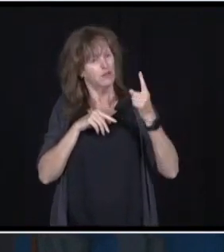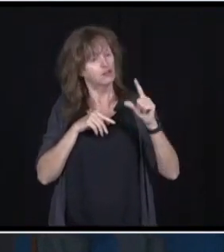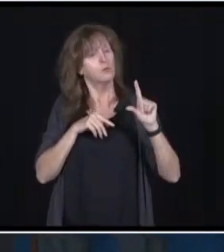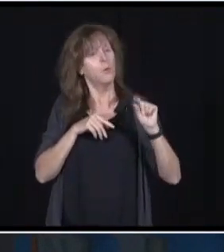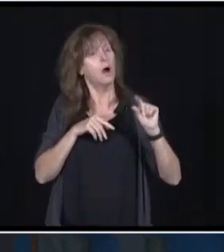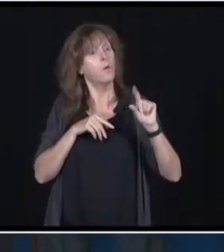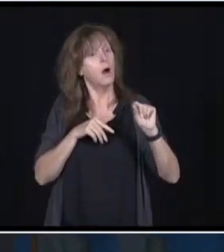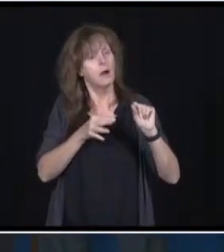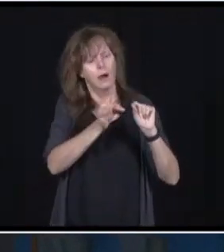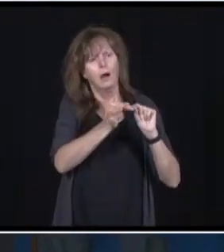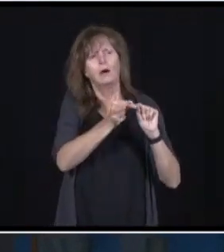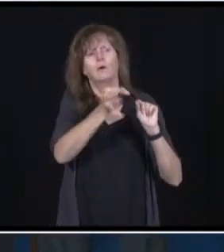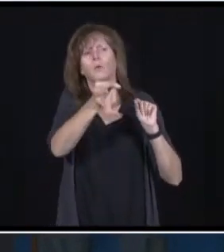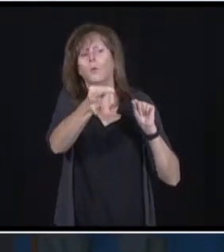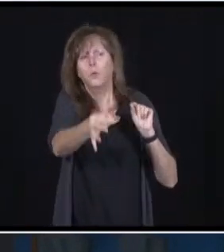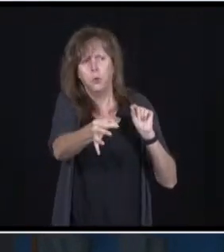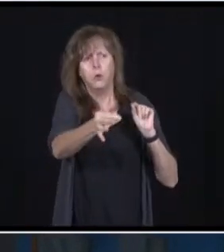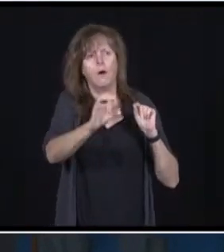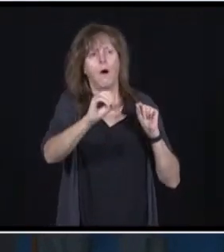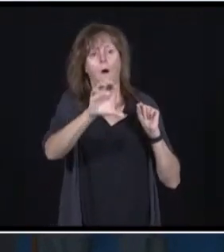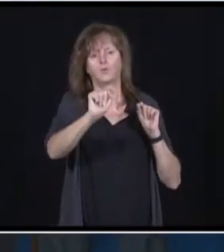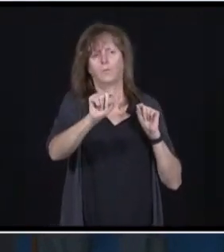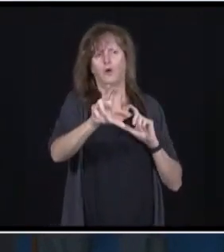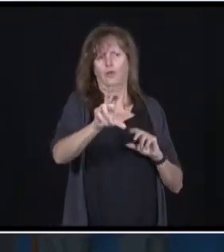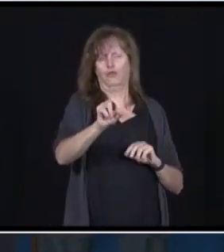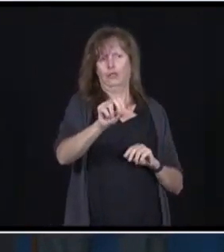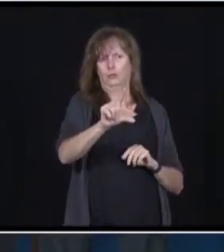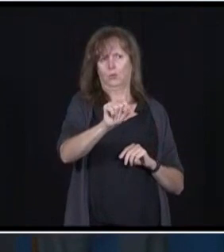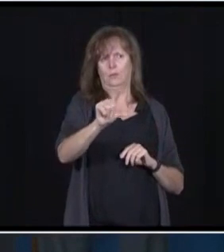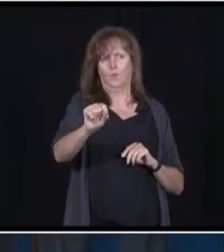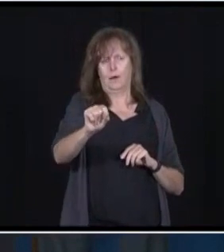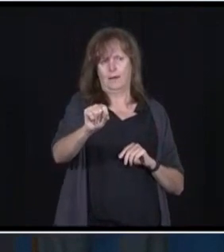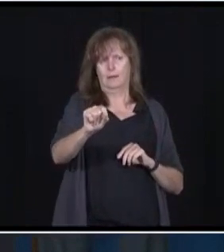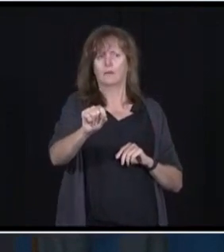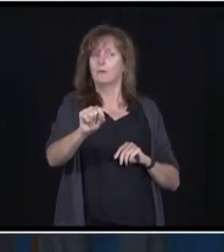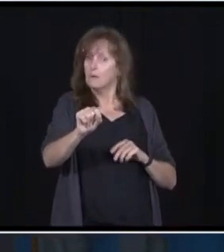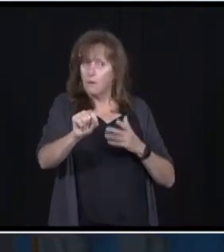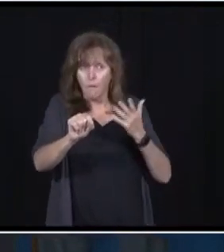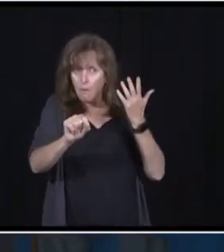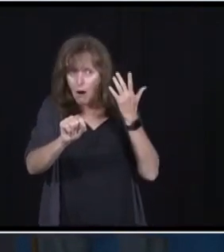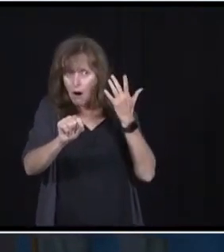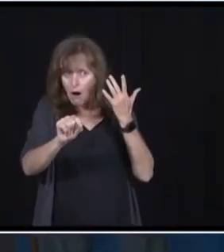As far as October 30, 2020. This will provide more certainty to small businesses